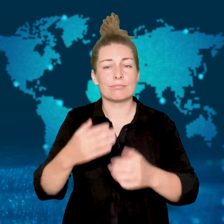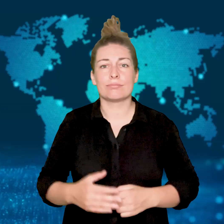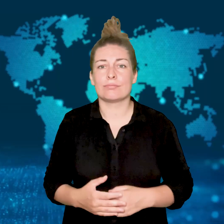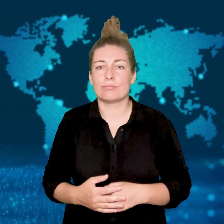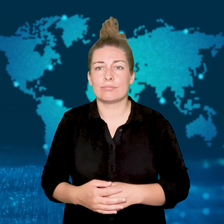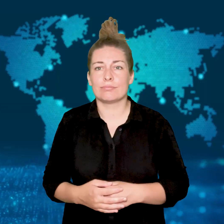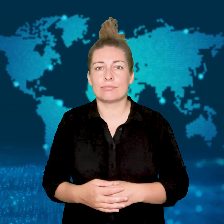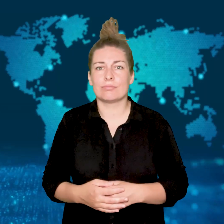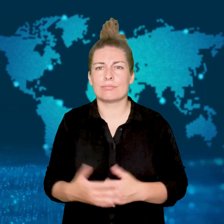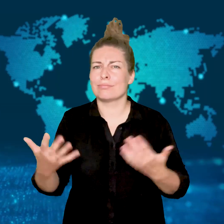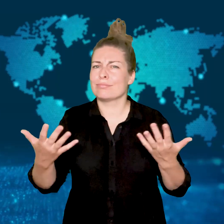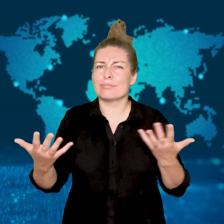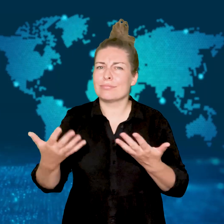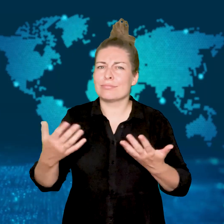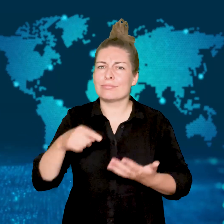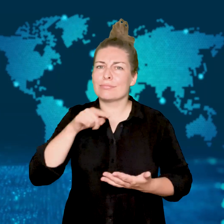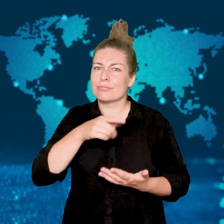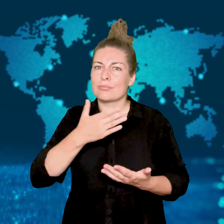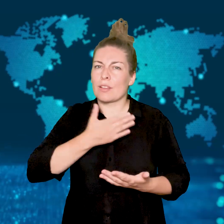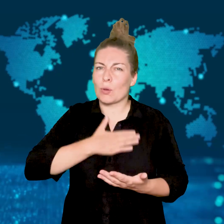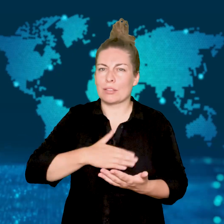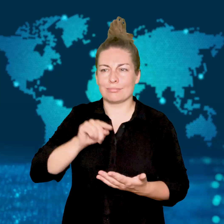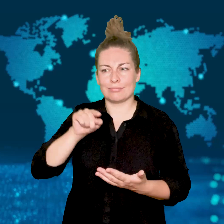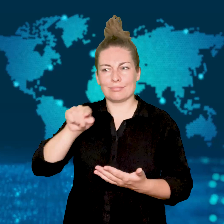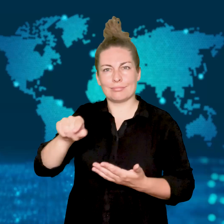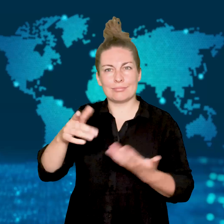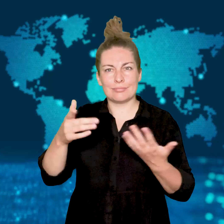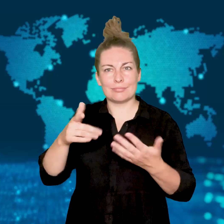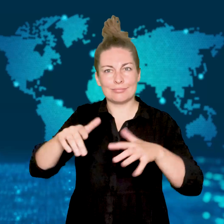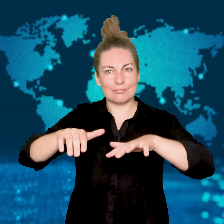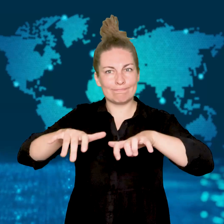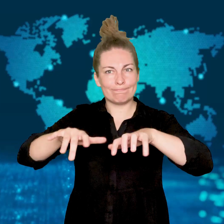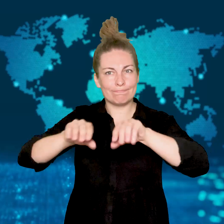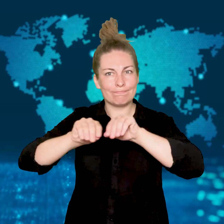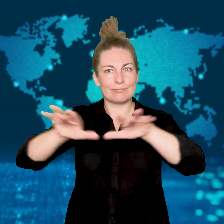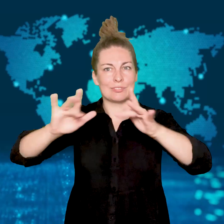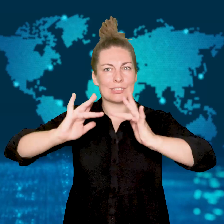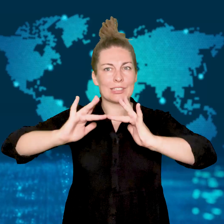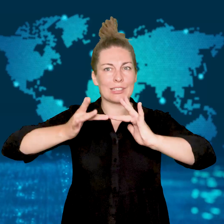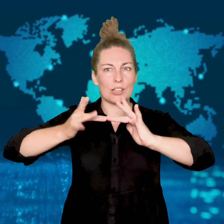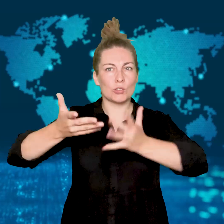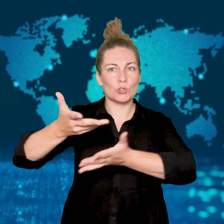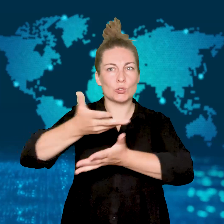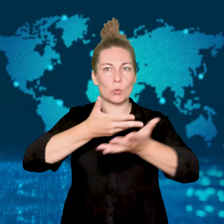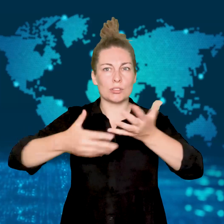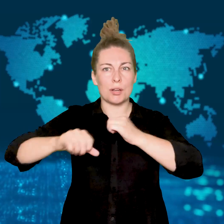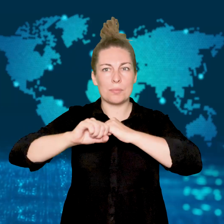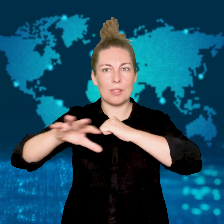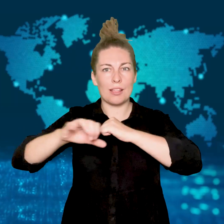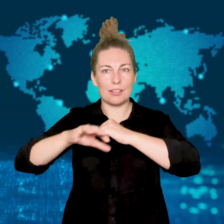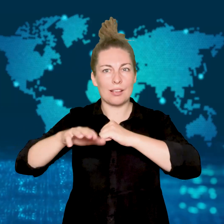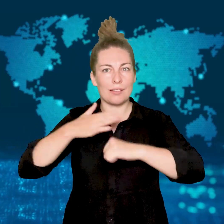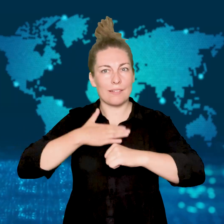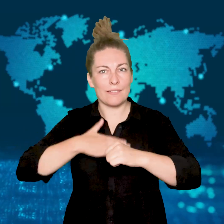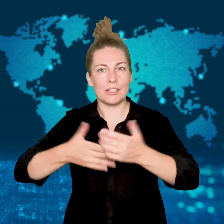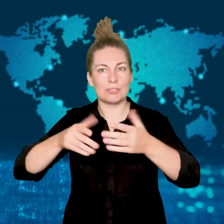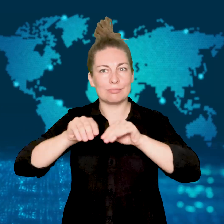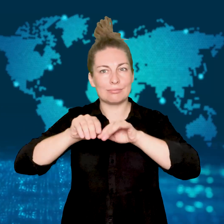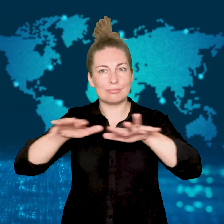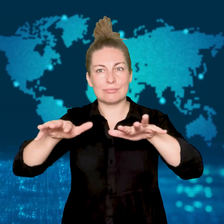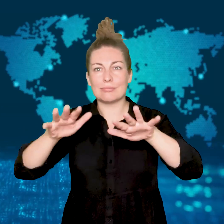"terrorist ideology."